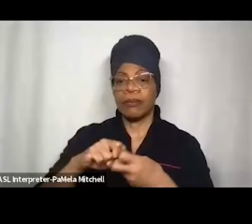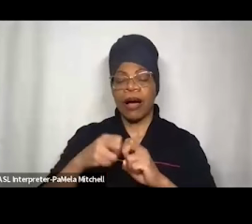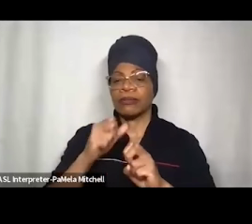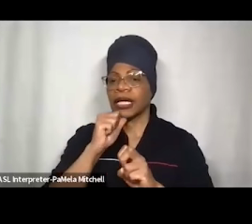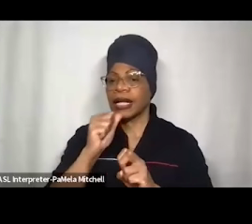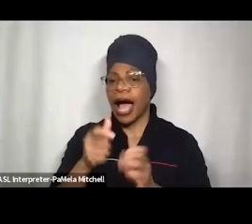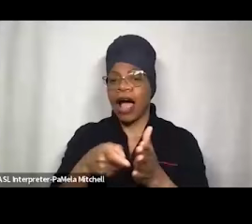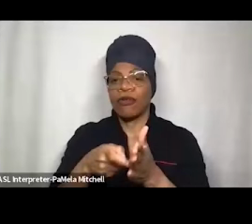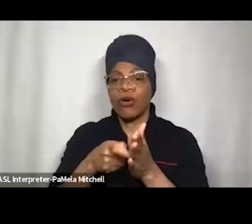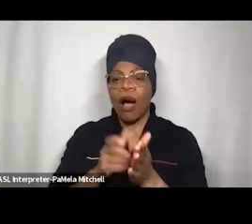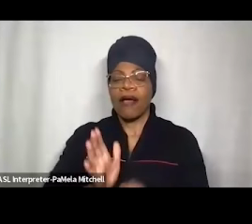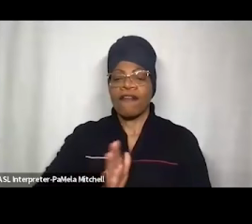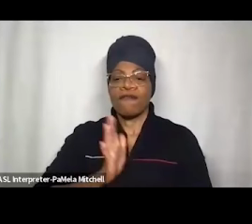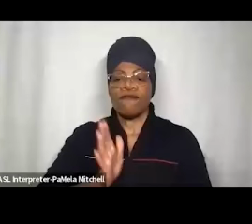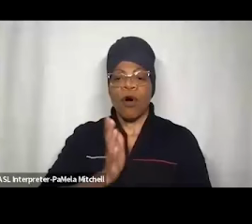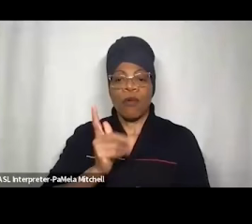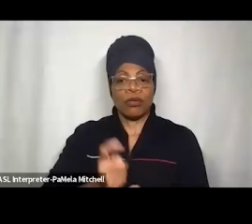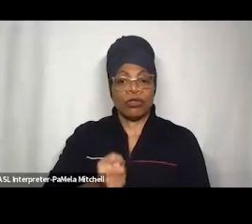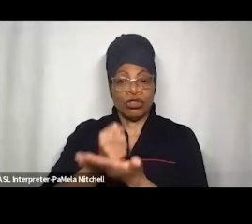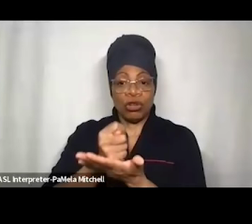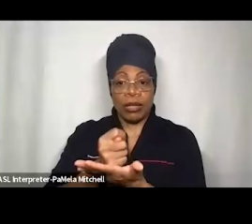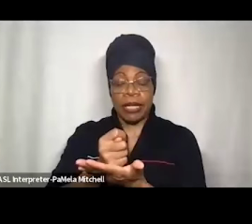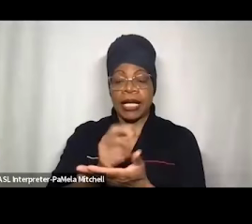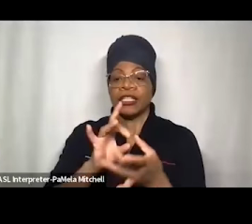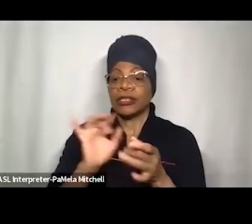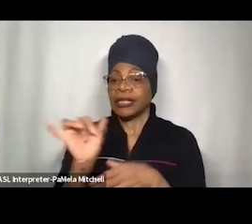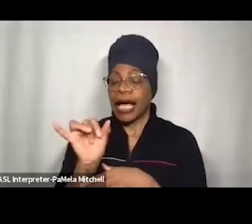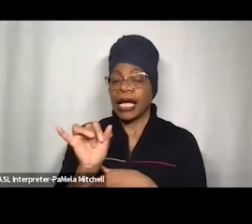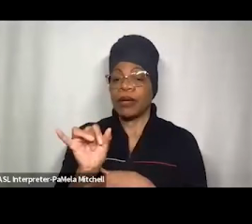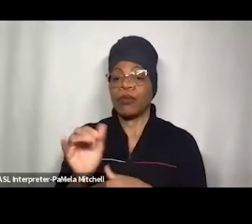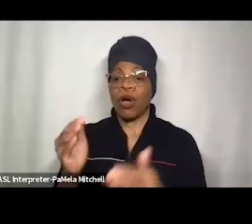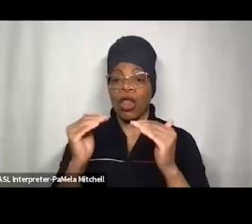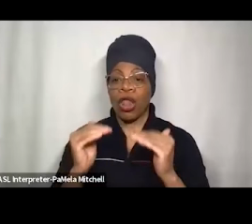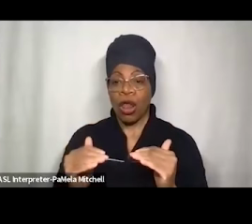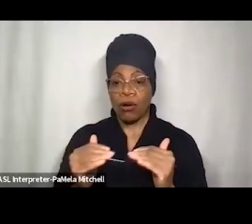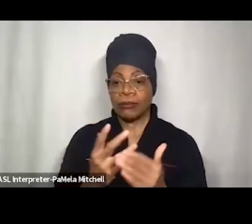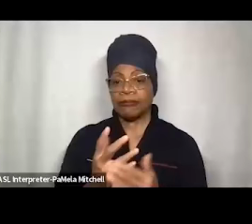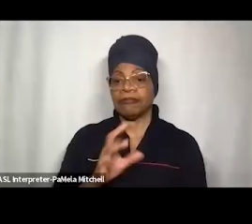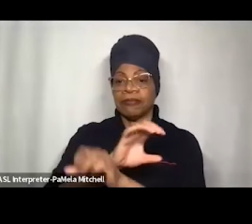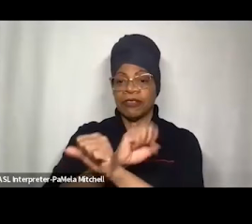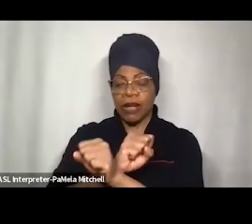And just as the case with low criminal risk, if we have people with low severity substance use problems